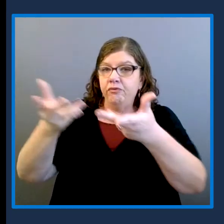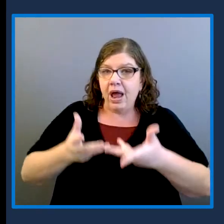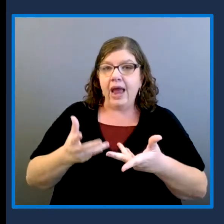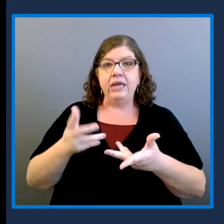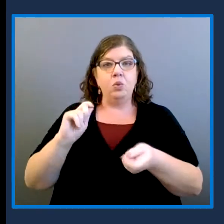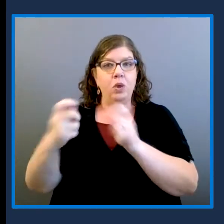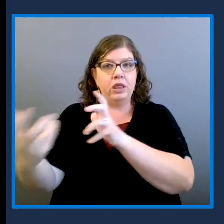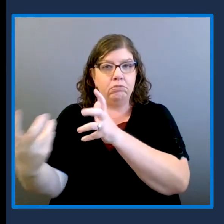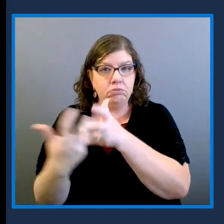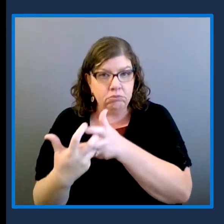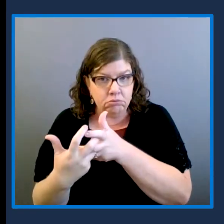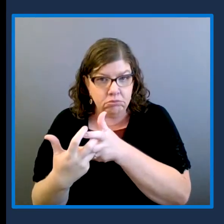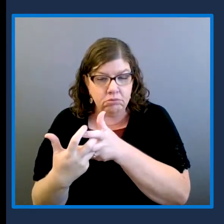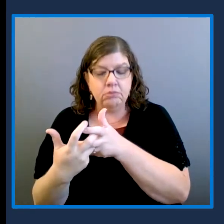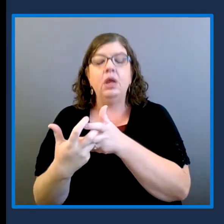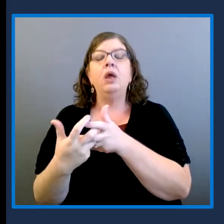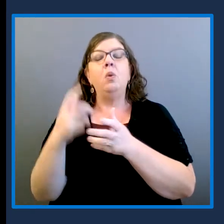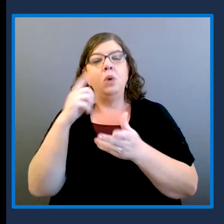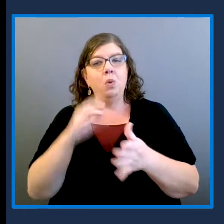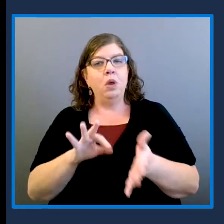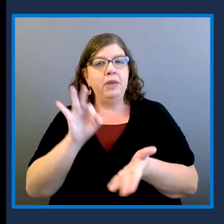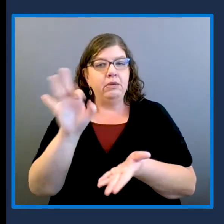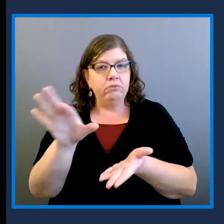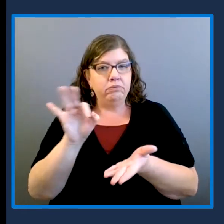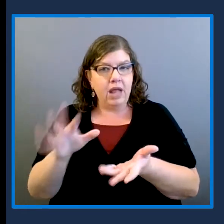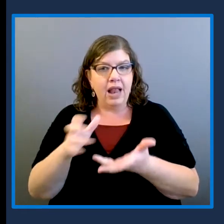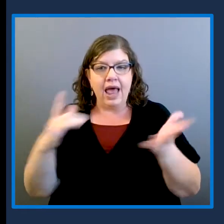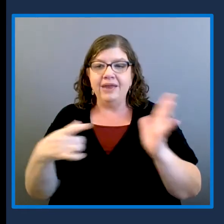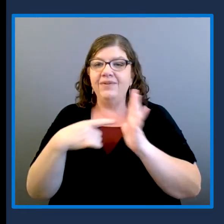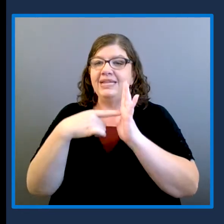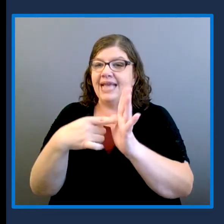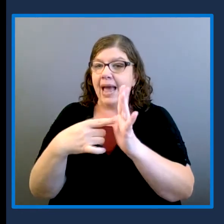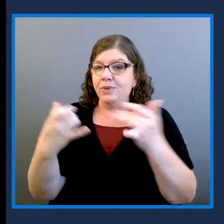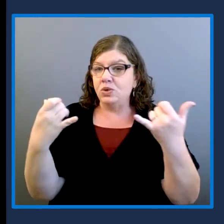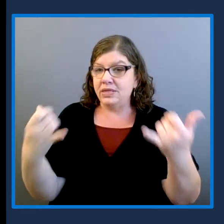to provide them with reasonable accommodations and we're going to be sharing a lot of examples